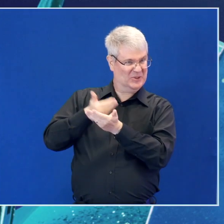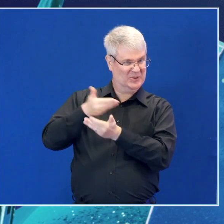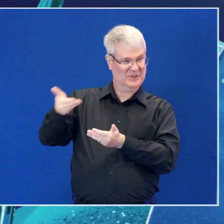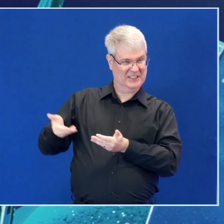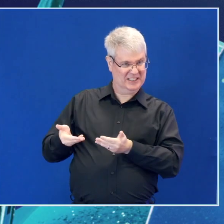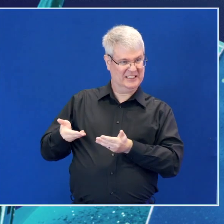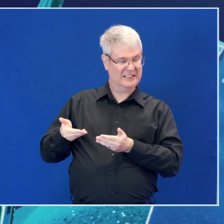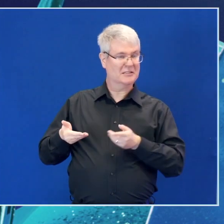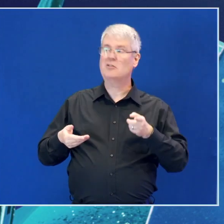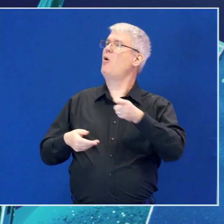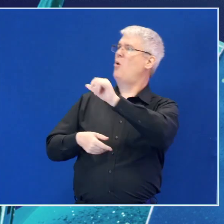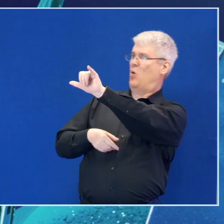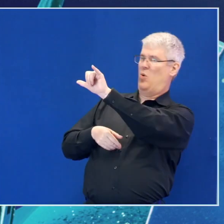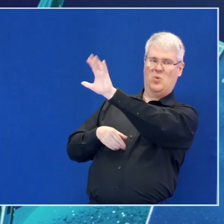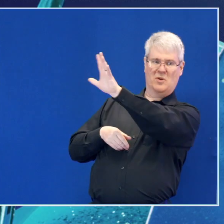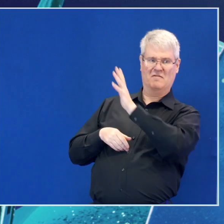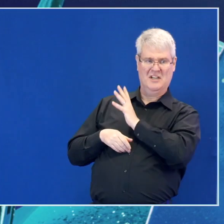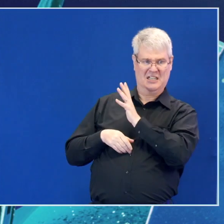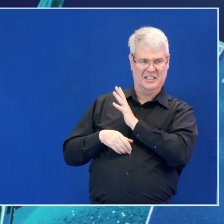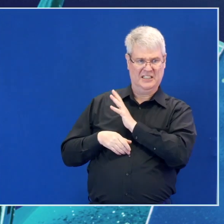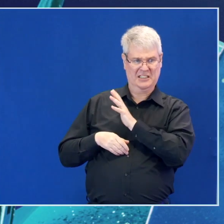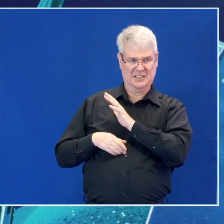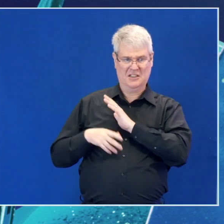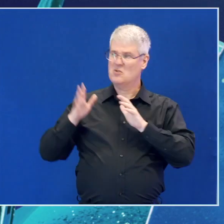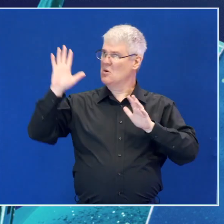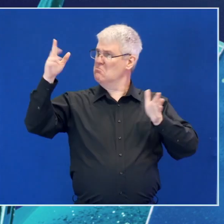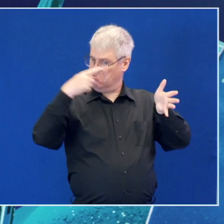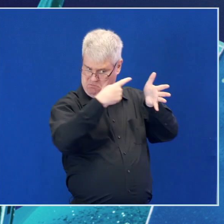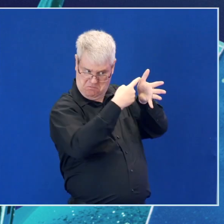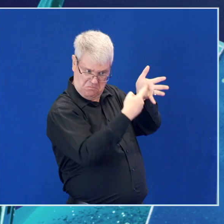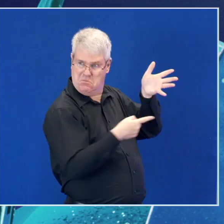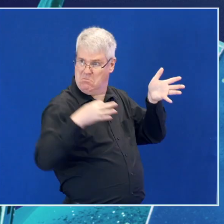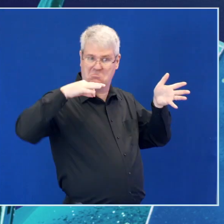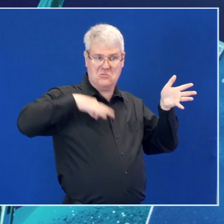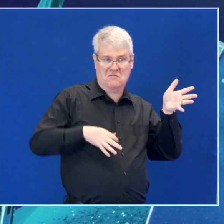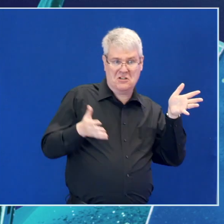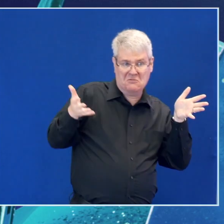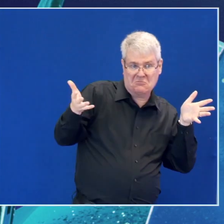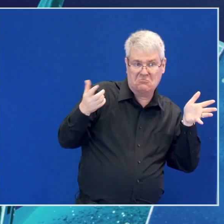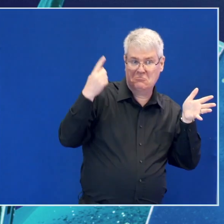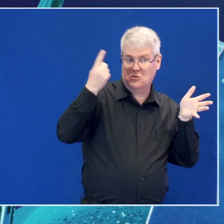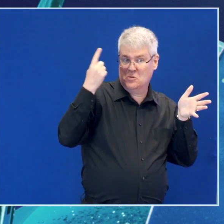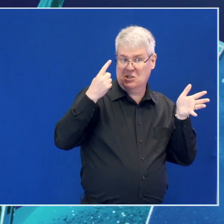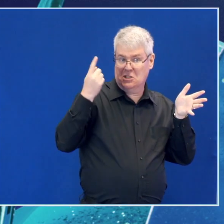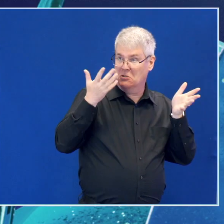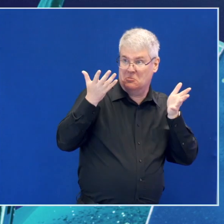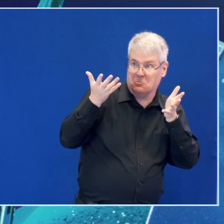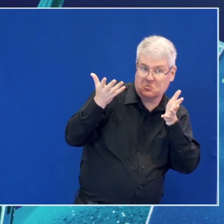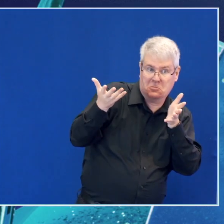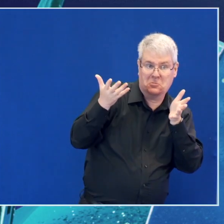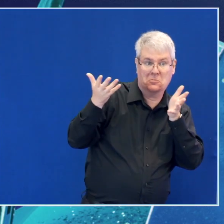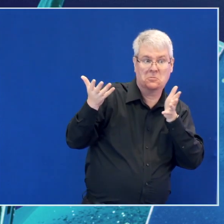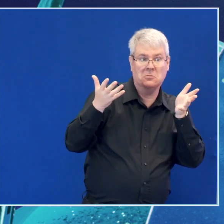We'll see, is it beneficial? Is it helpful? Is it something that we can use? Is it better than some of the tools we have?